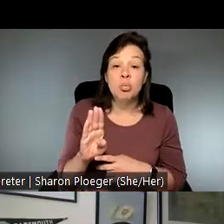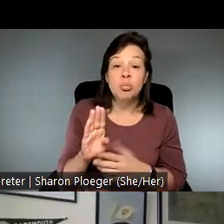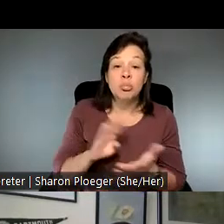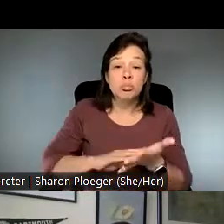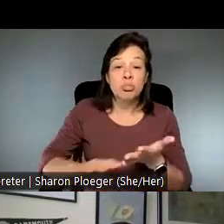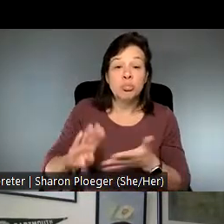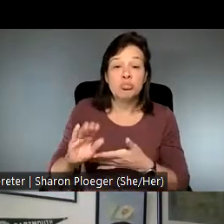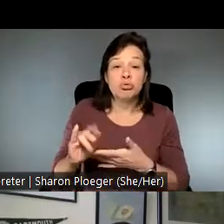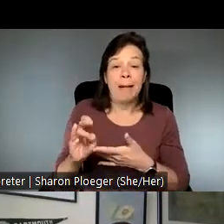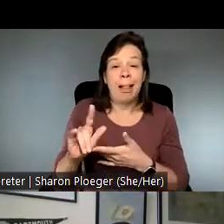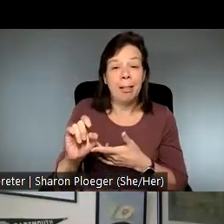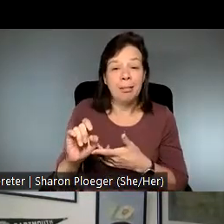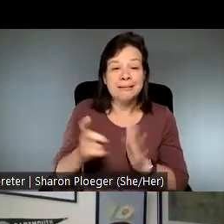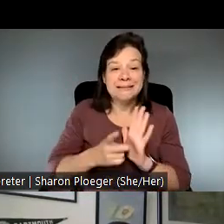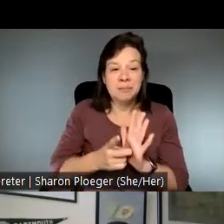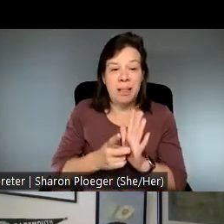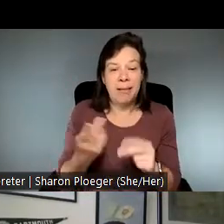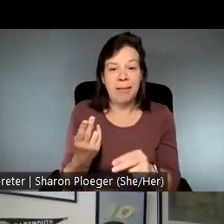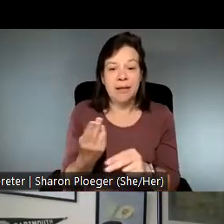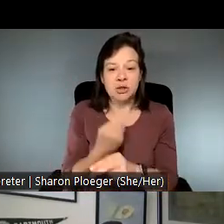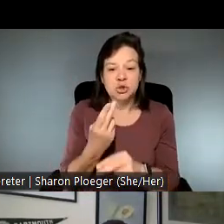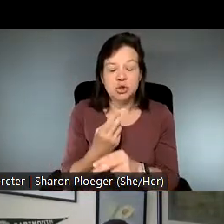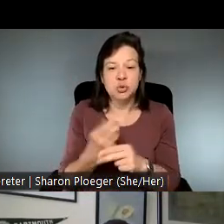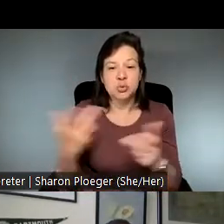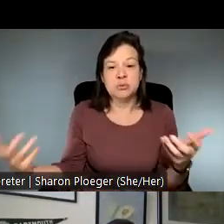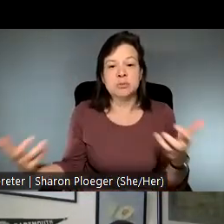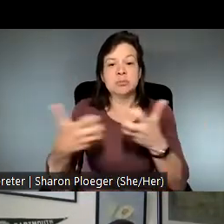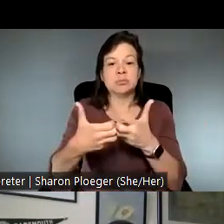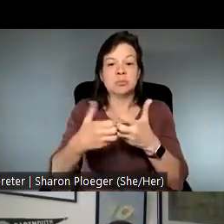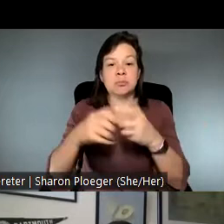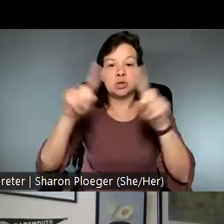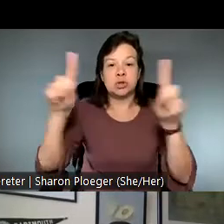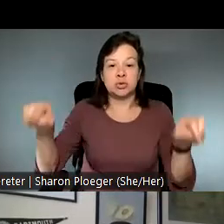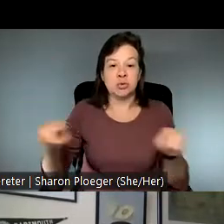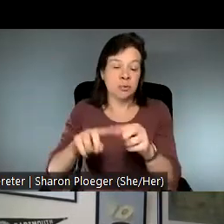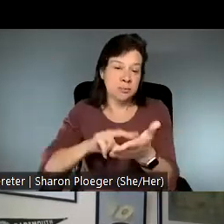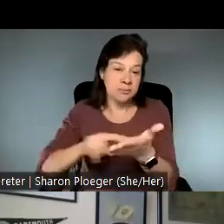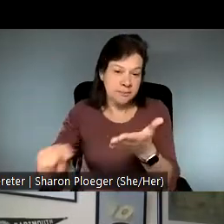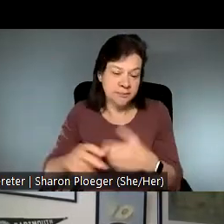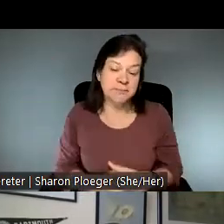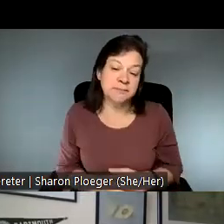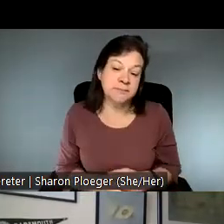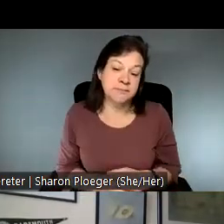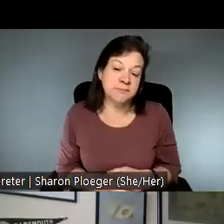in tandem with the screen reader, or with the spoken